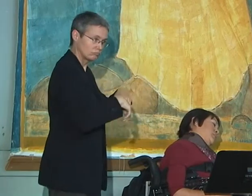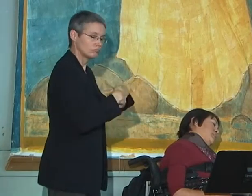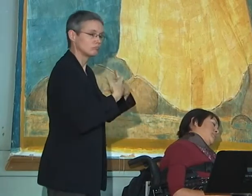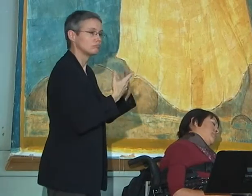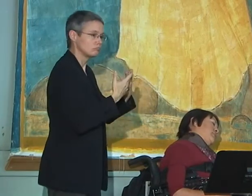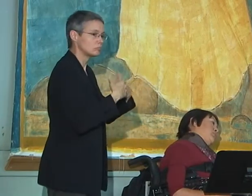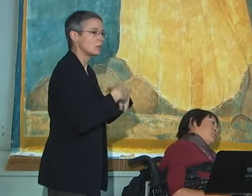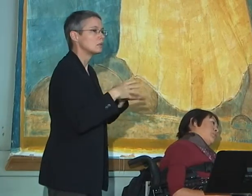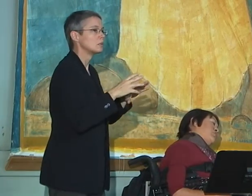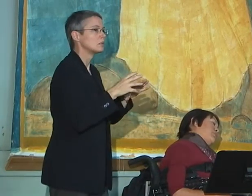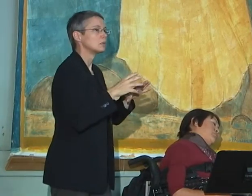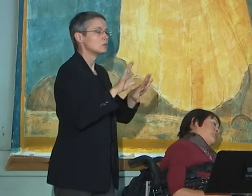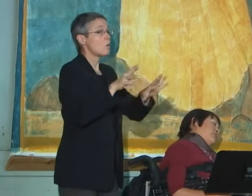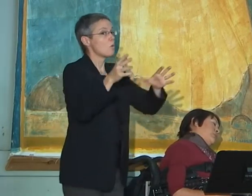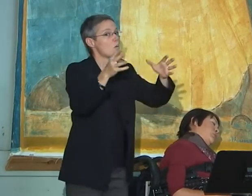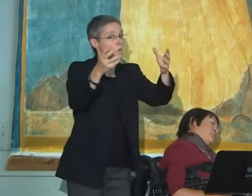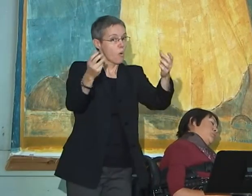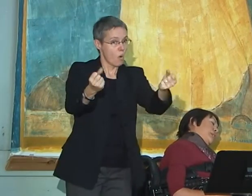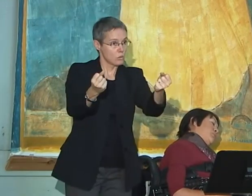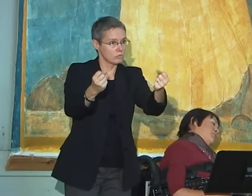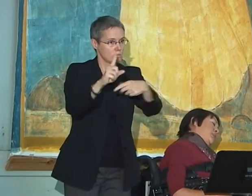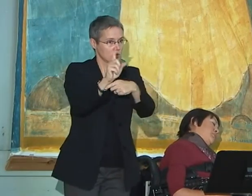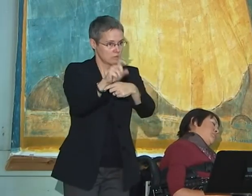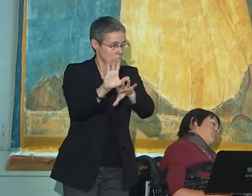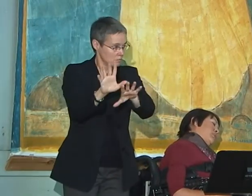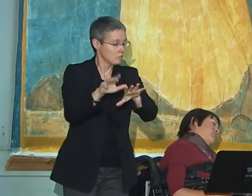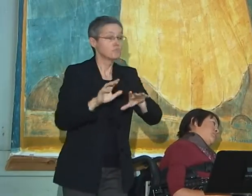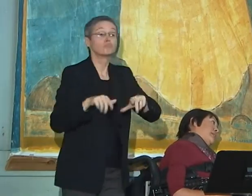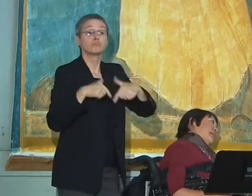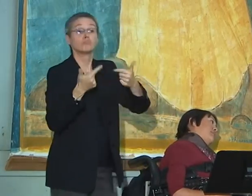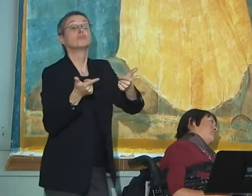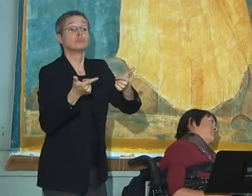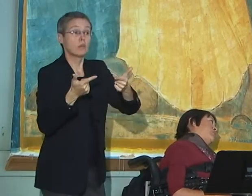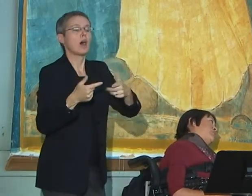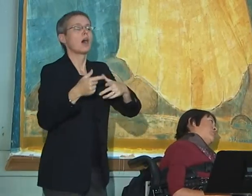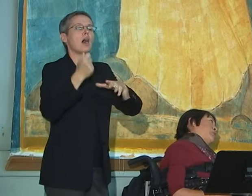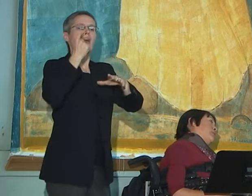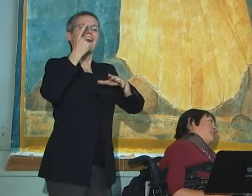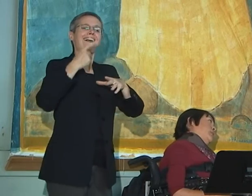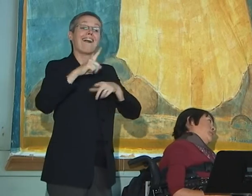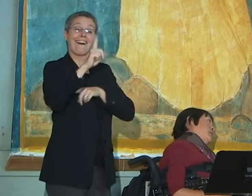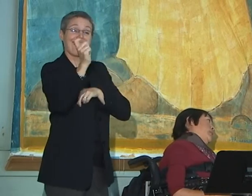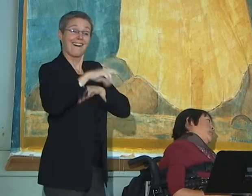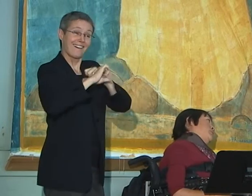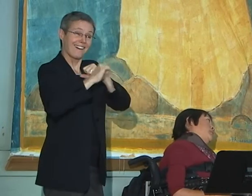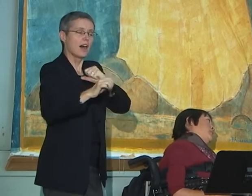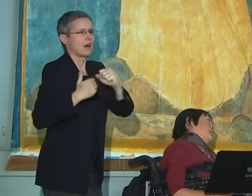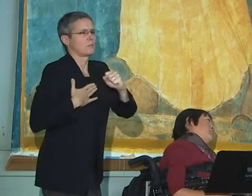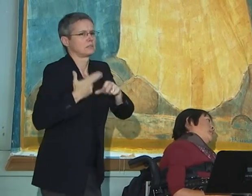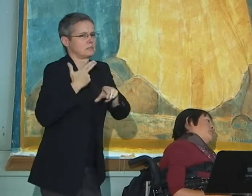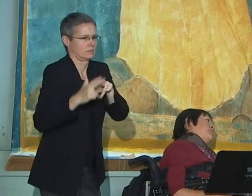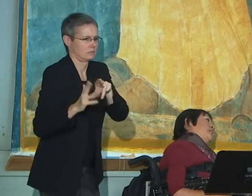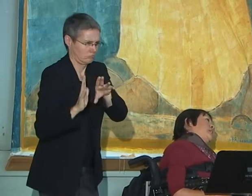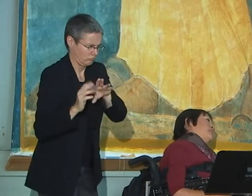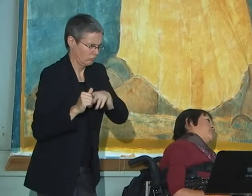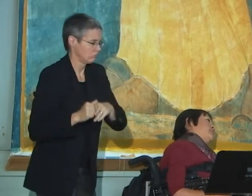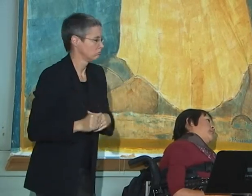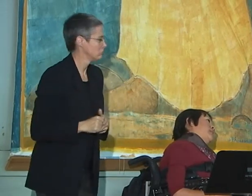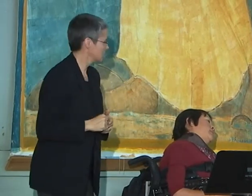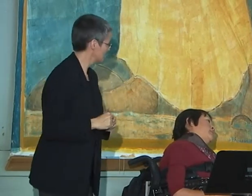but please keep your questions brief to provide as many people as possible access to the floor. Now, my understanding is that the candidates